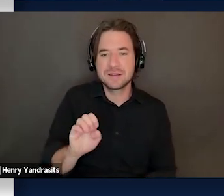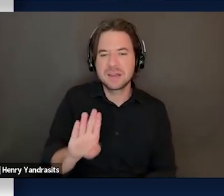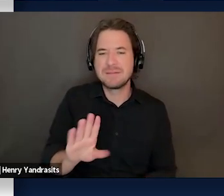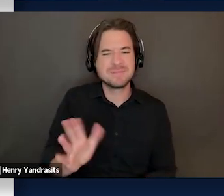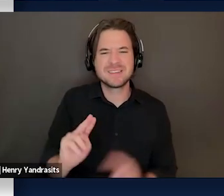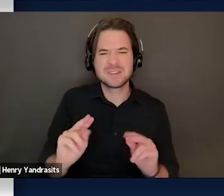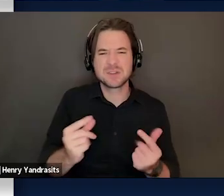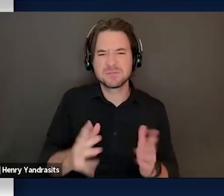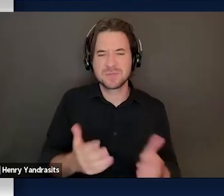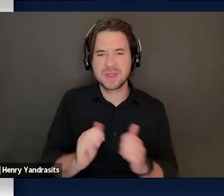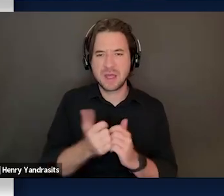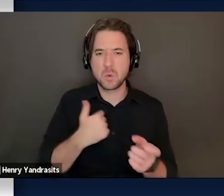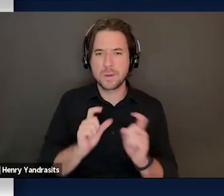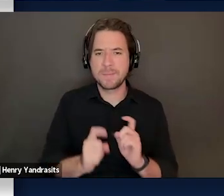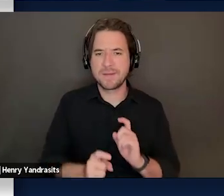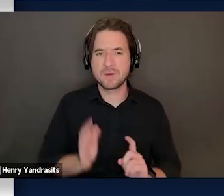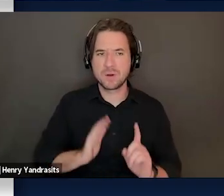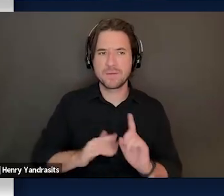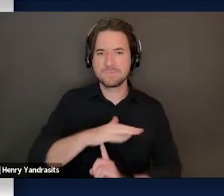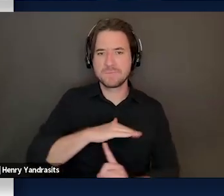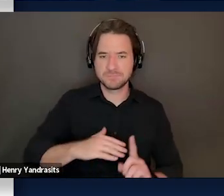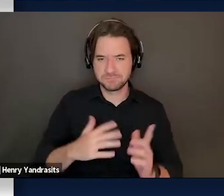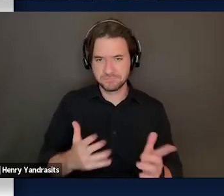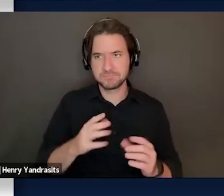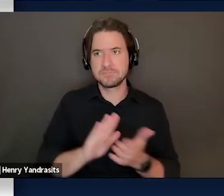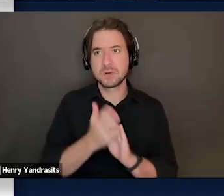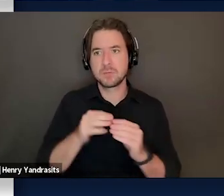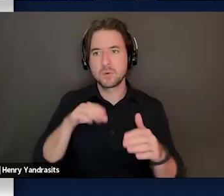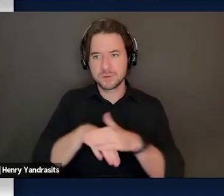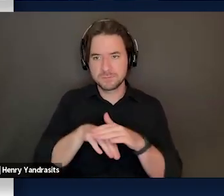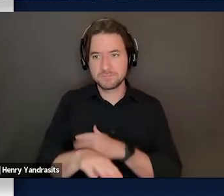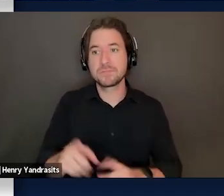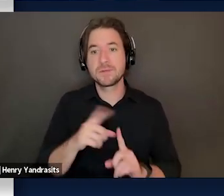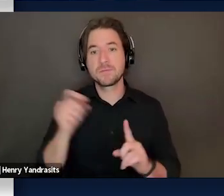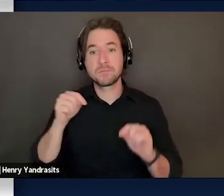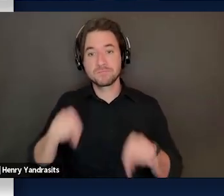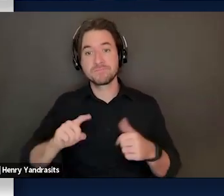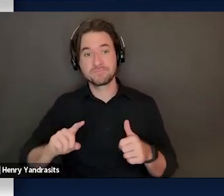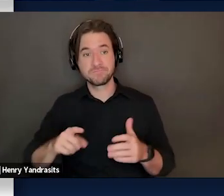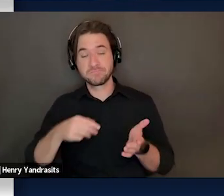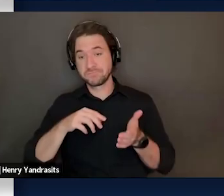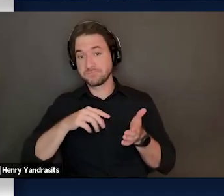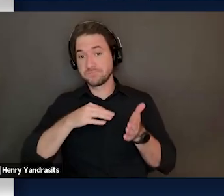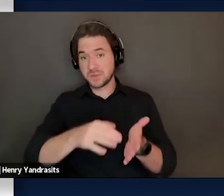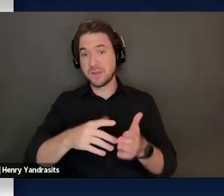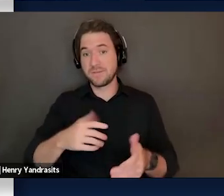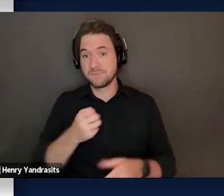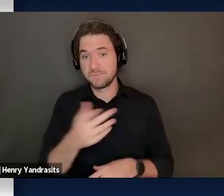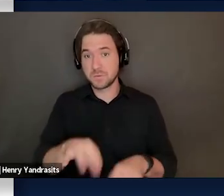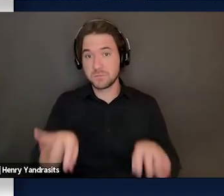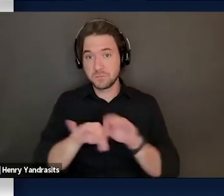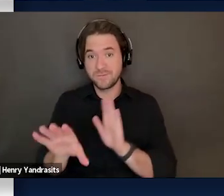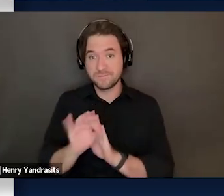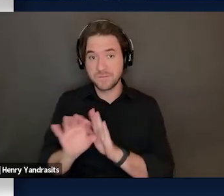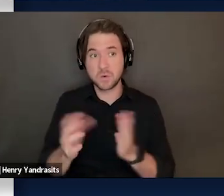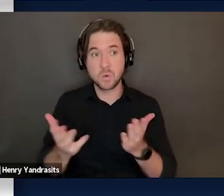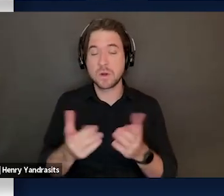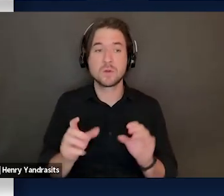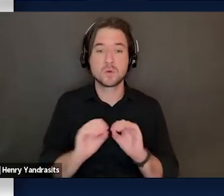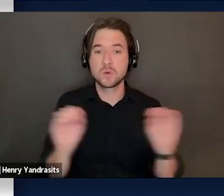how do we modify the environment around us to be more accessible? So, from this preliminary study, we have some key findings. The first one is there's not currently a clear and known definition.